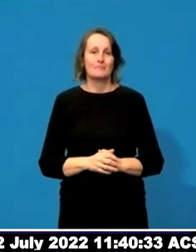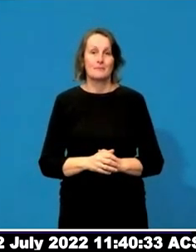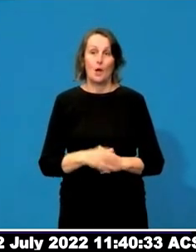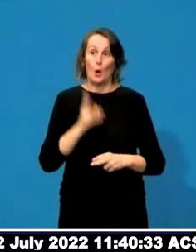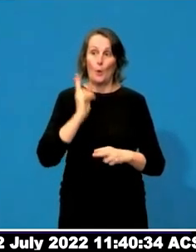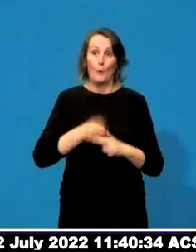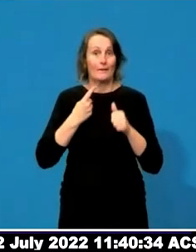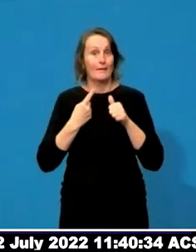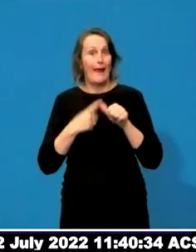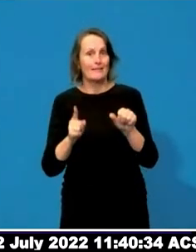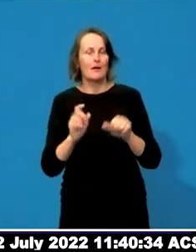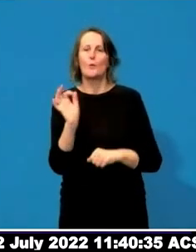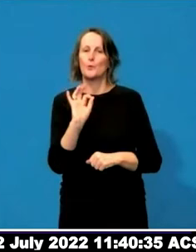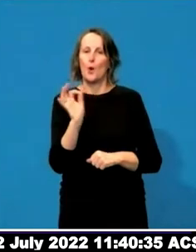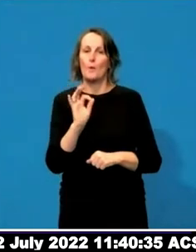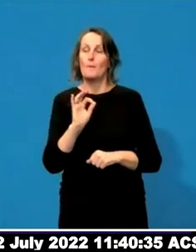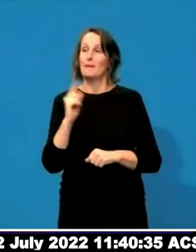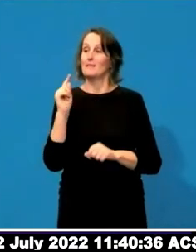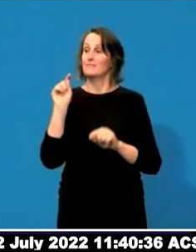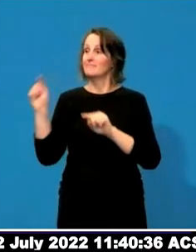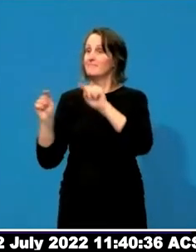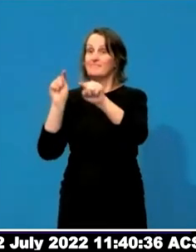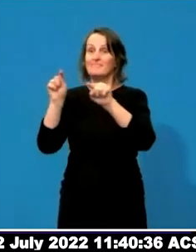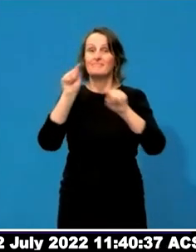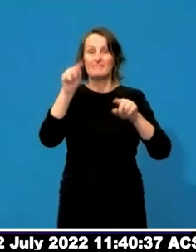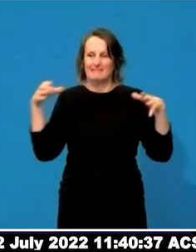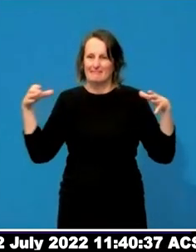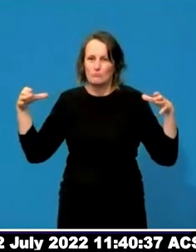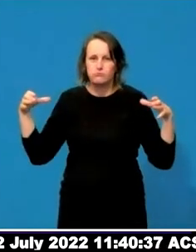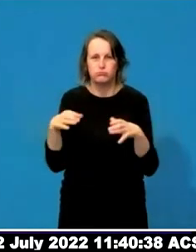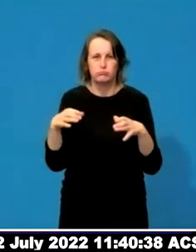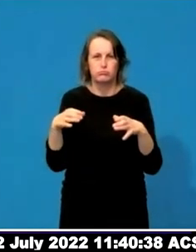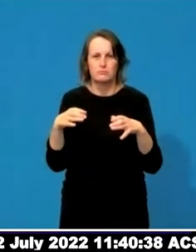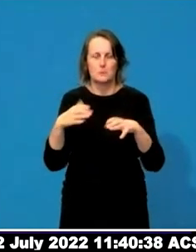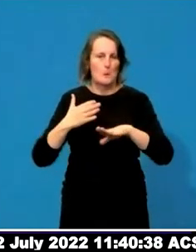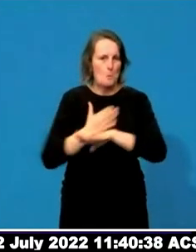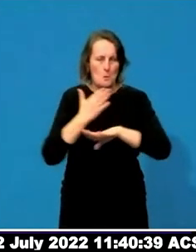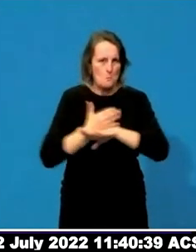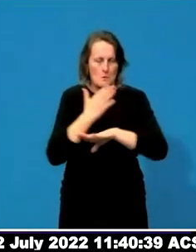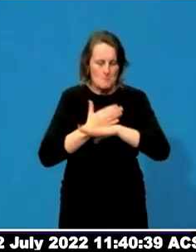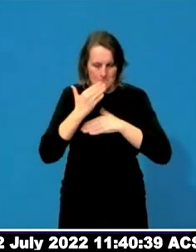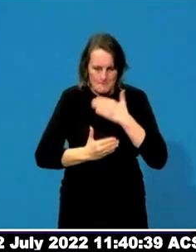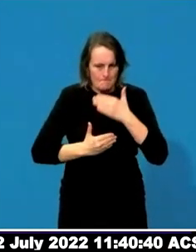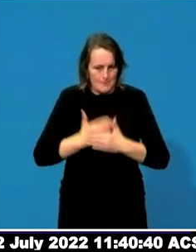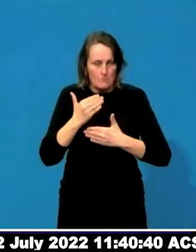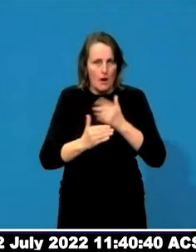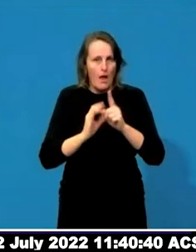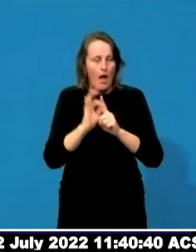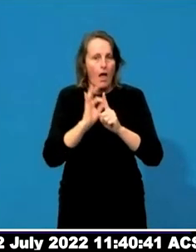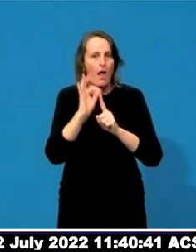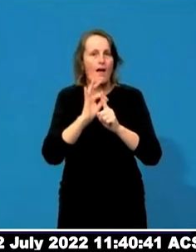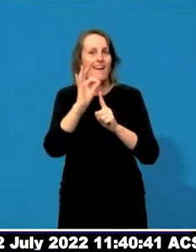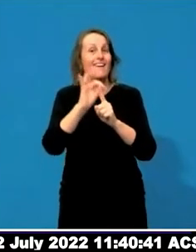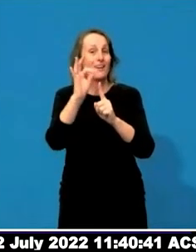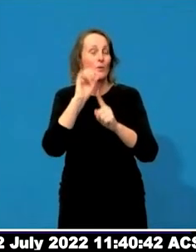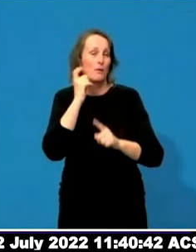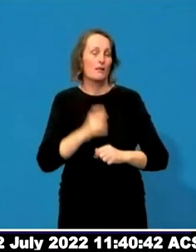It's concerted effort by - by key people, and I would strongly encourage that